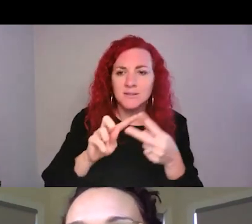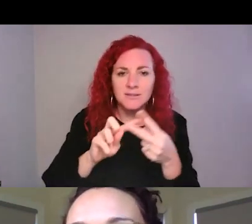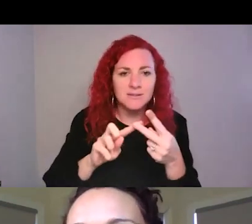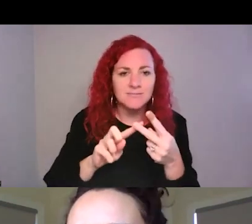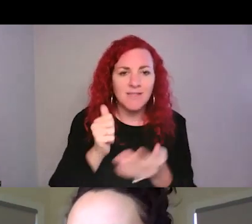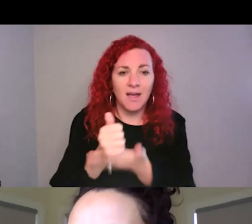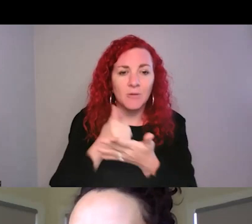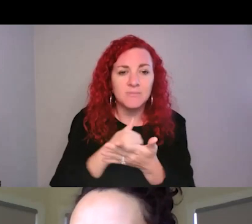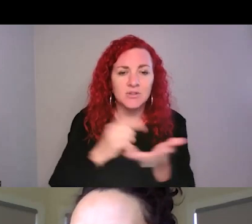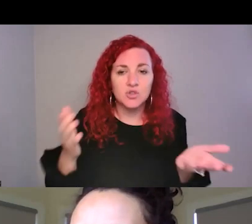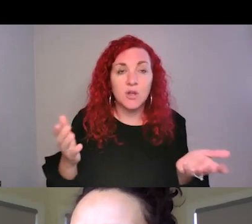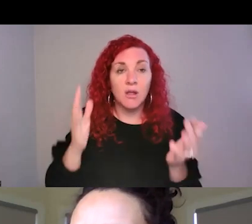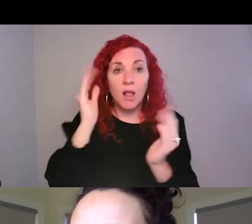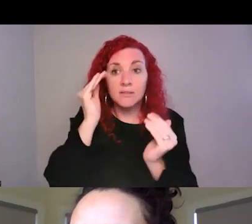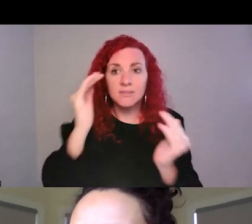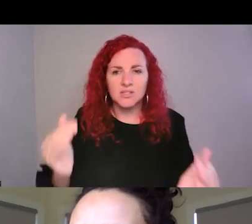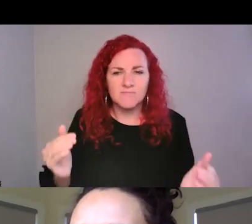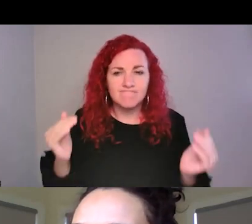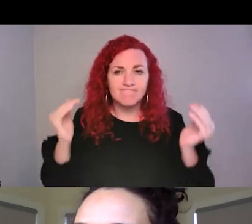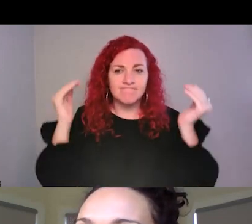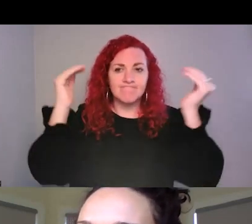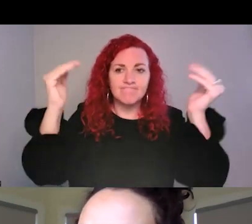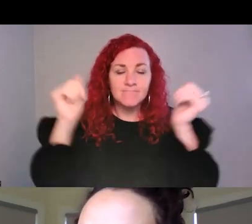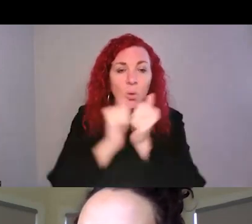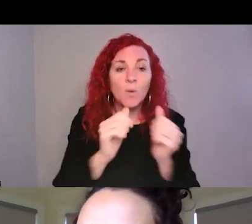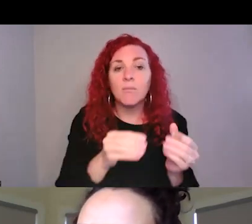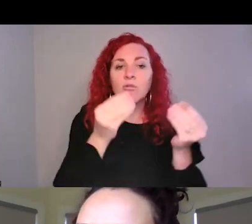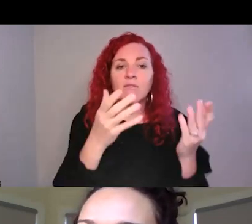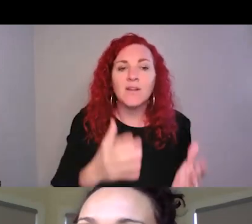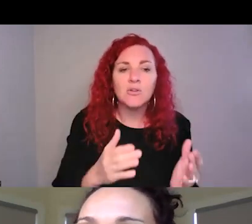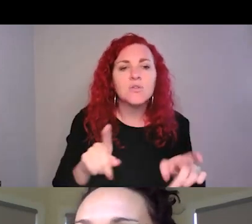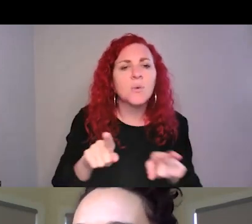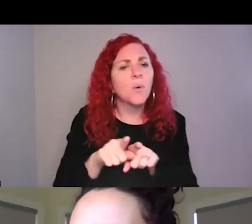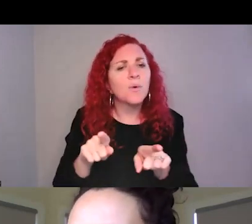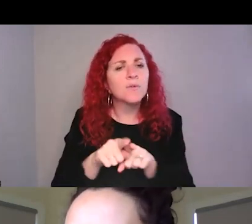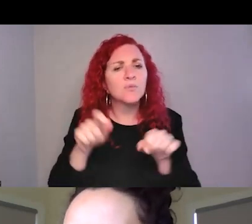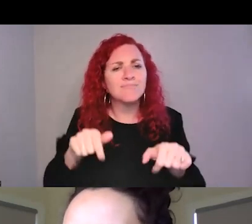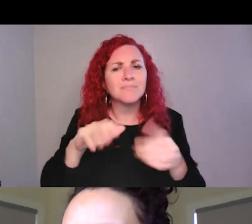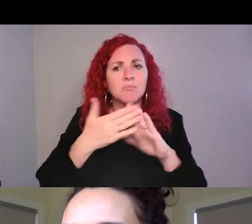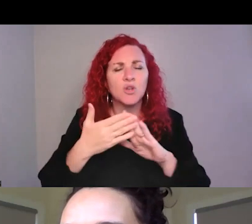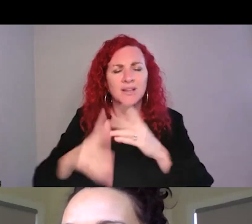THEY HELPED ELEVATE THE EXPEKSATION WITH THE PROVIDERS OR WHAT SERVICE THEY WOULD GET IF